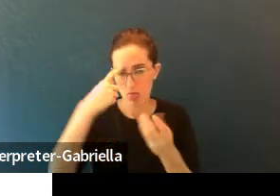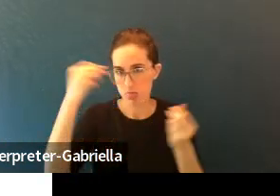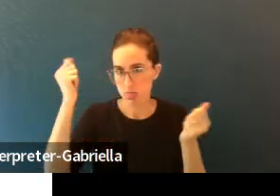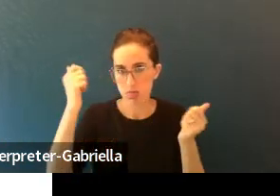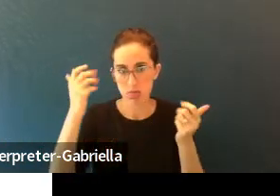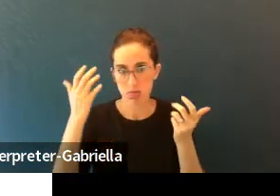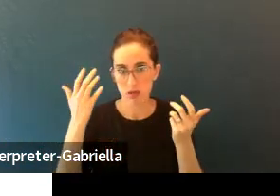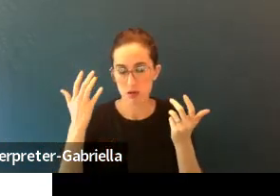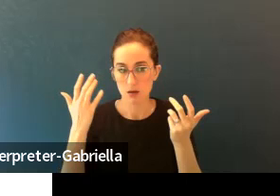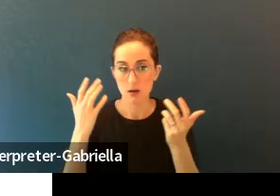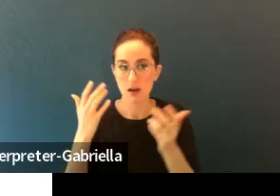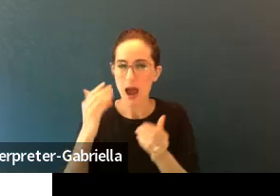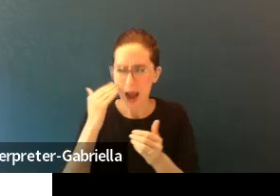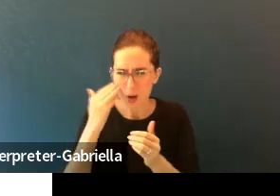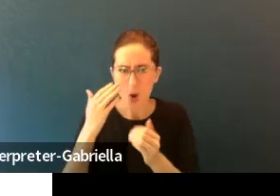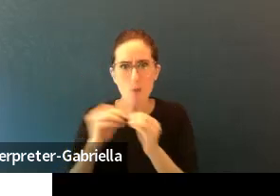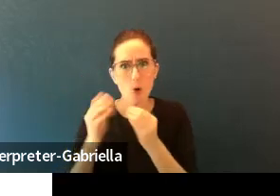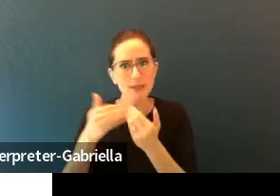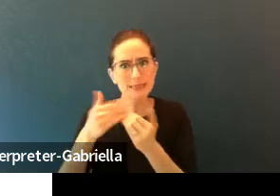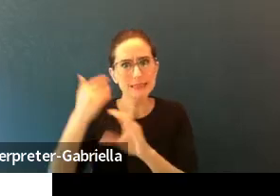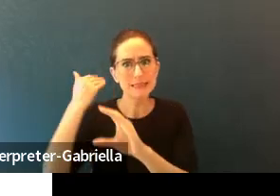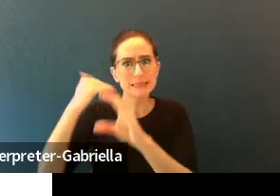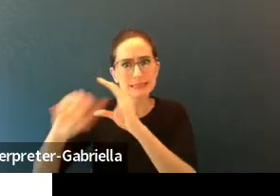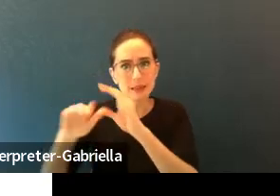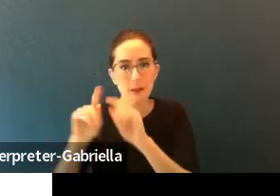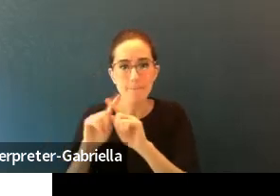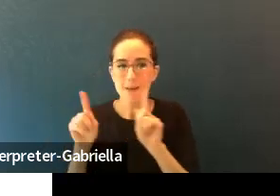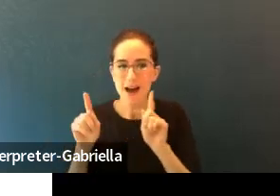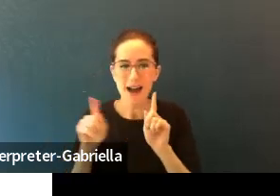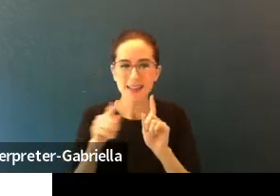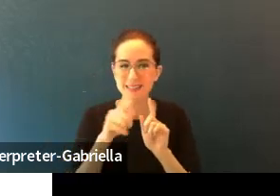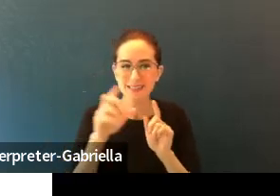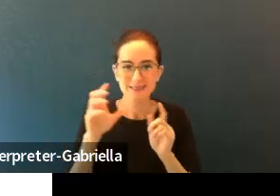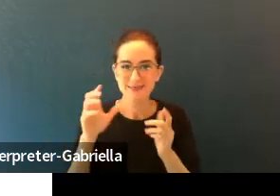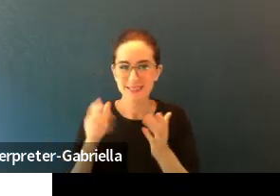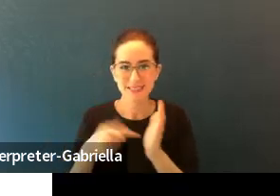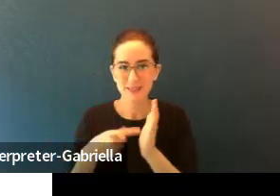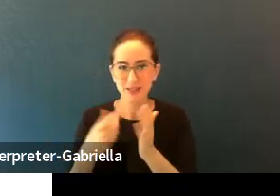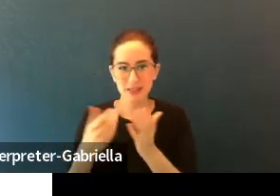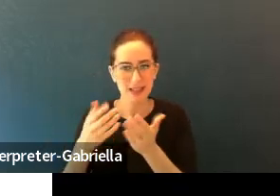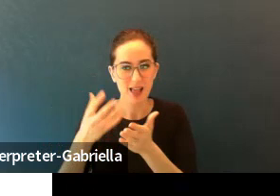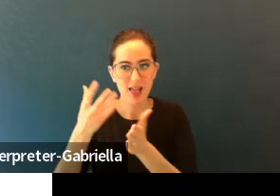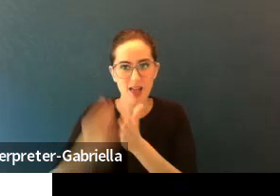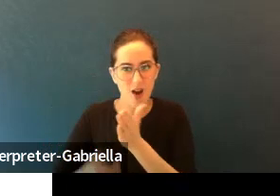but then that doesn't necessarily get into this project, a tracking form. And then, you know, it's just easier for it to get lost.